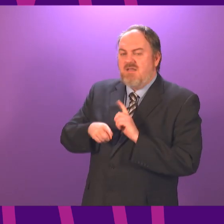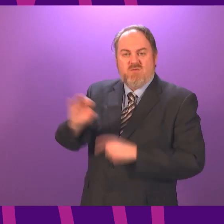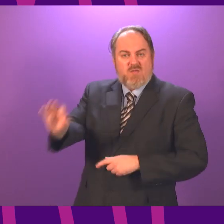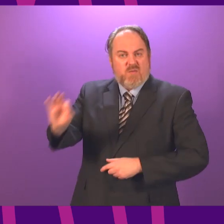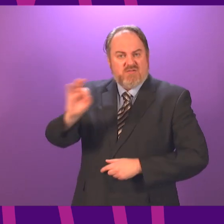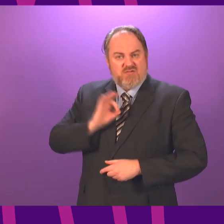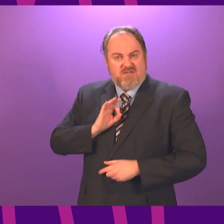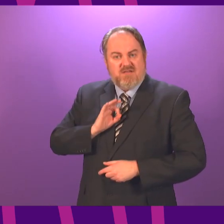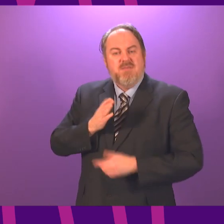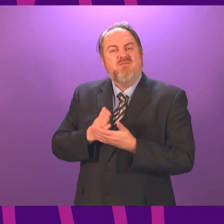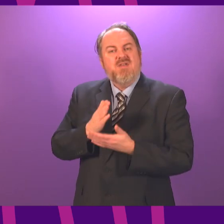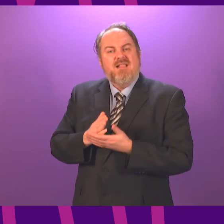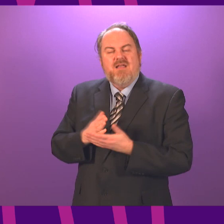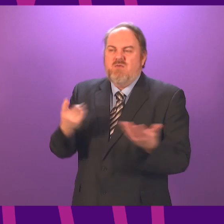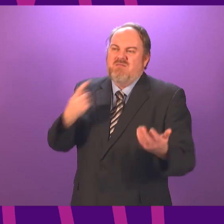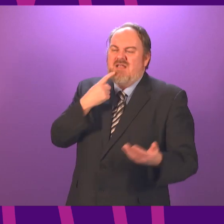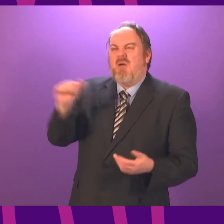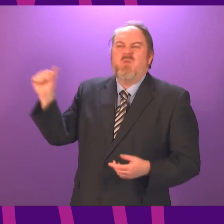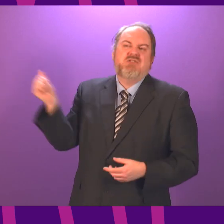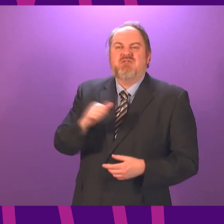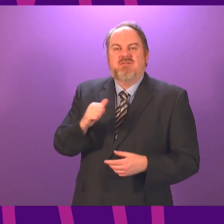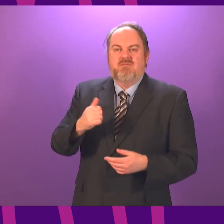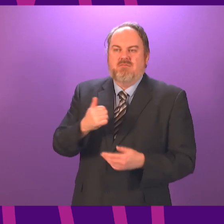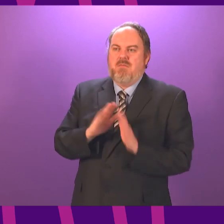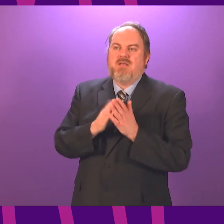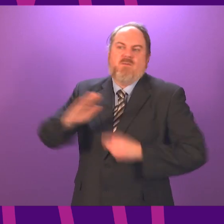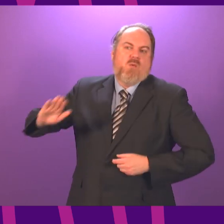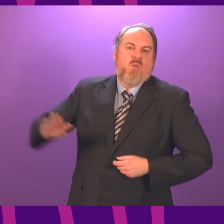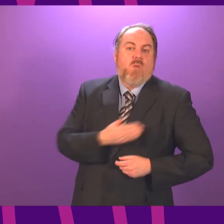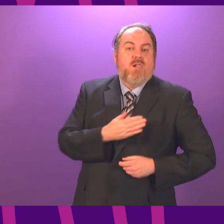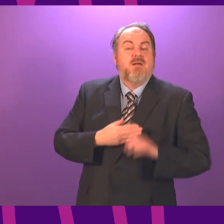to try to oversimplify, and we should guard against that. I do not close my mind to the